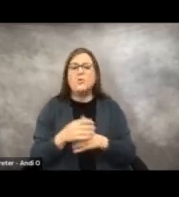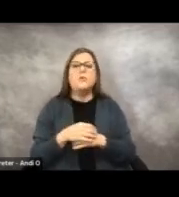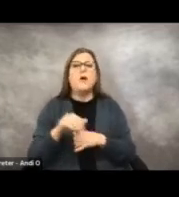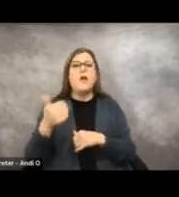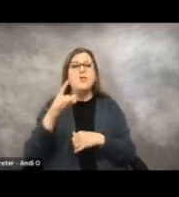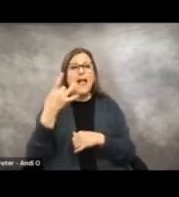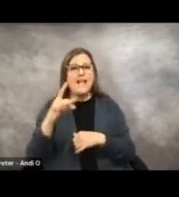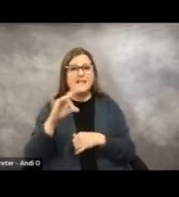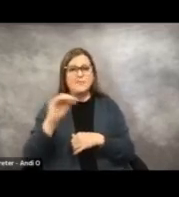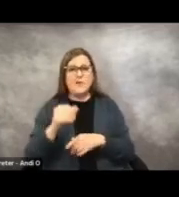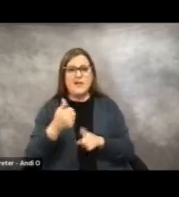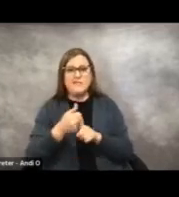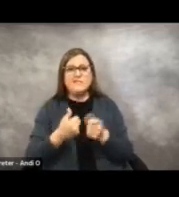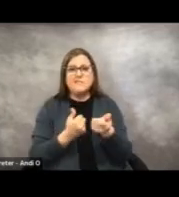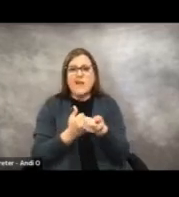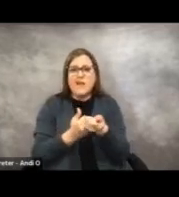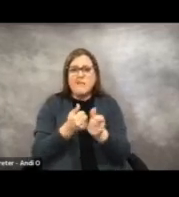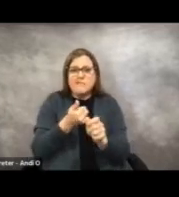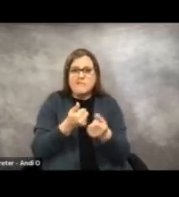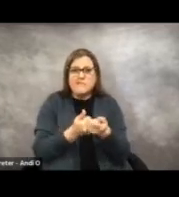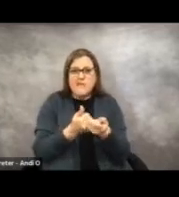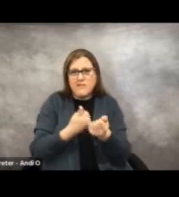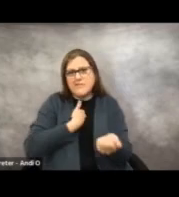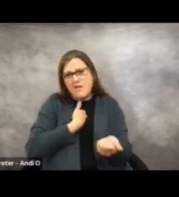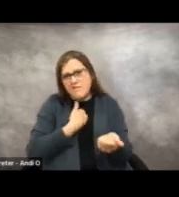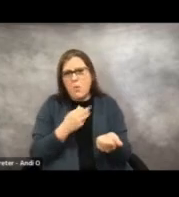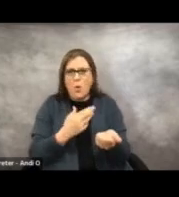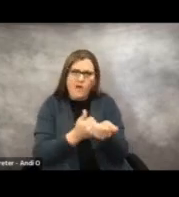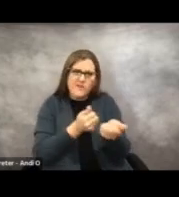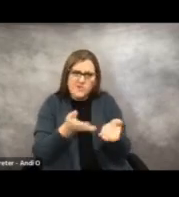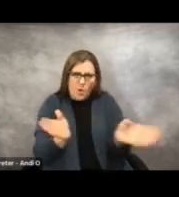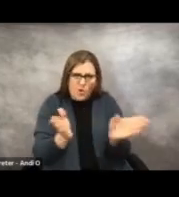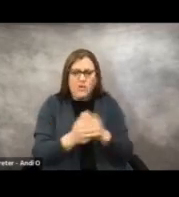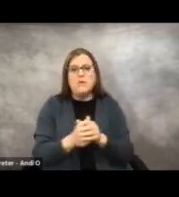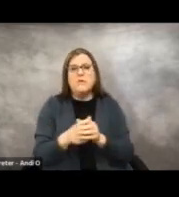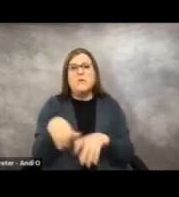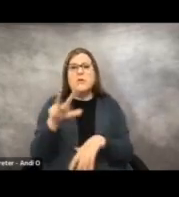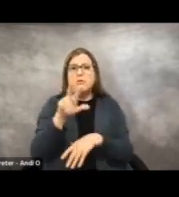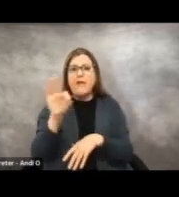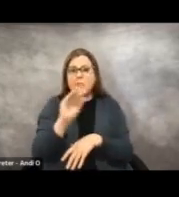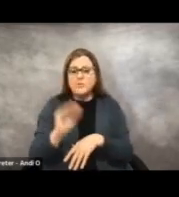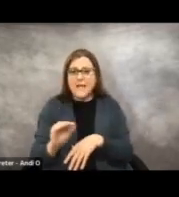advocate or advocate 39% are government employees, whether